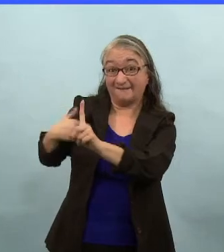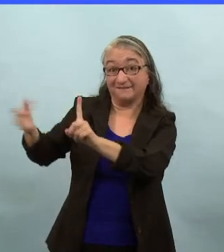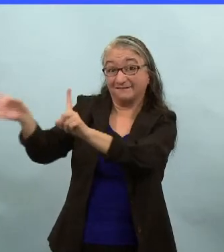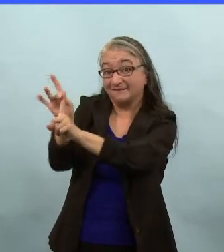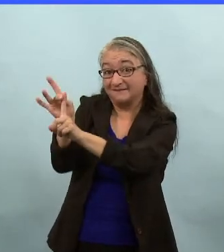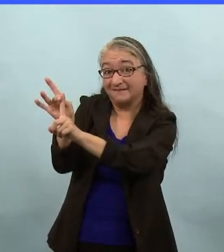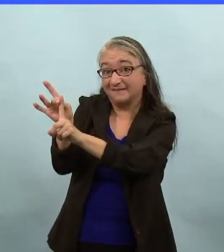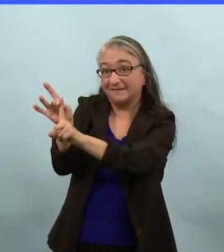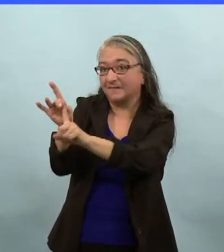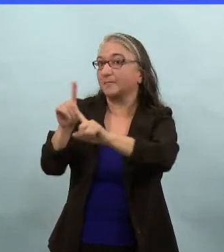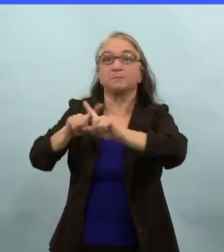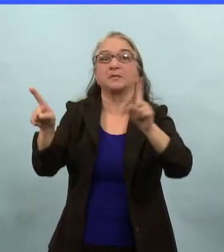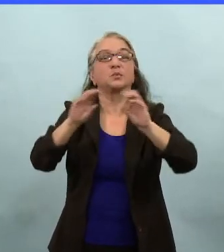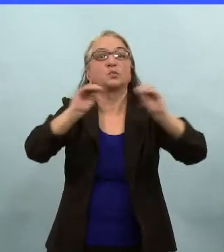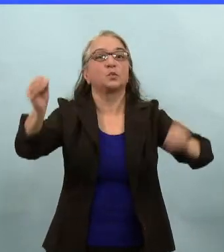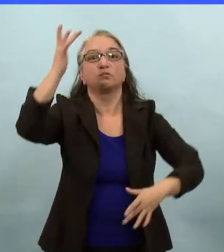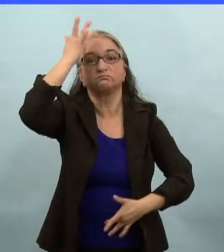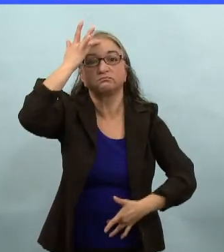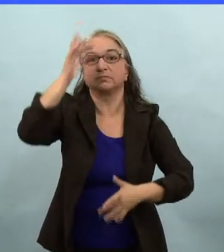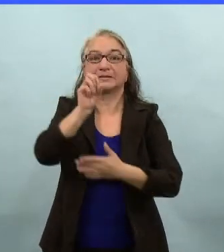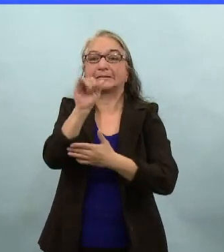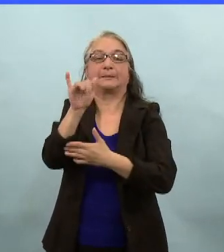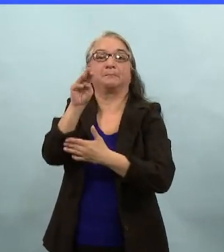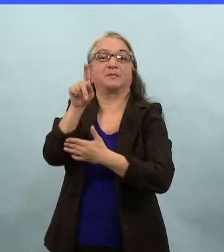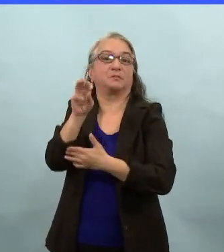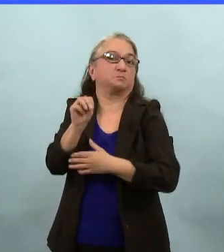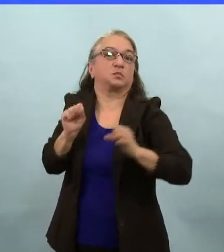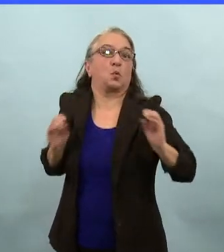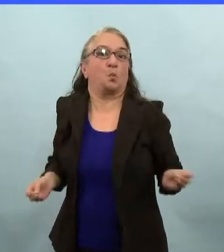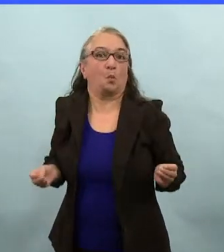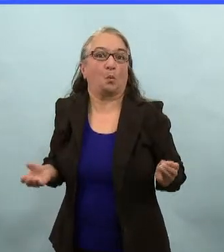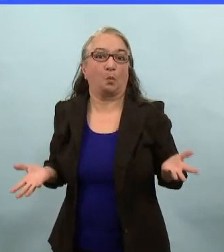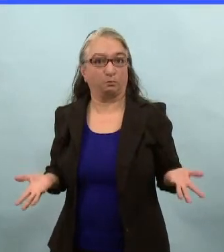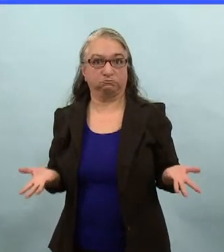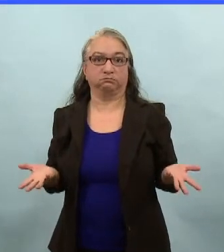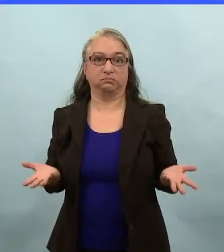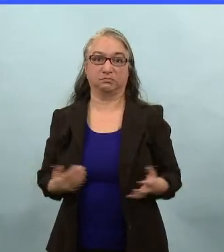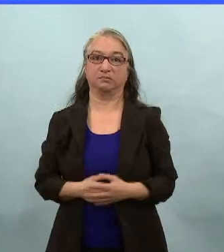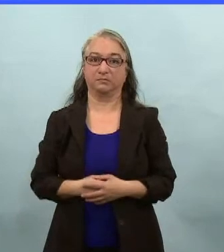and we are supporting our system leaders and our health care workers we have the ers where people